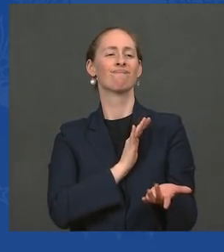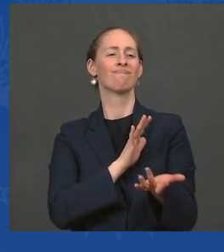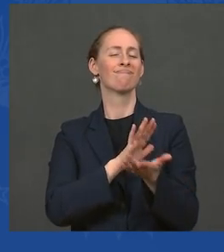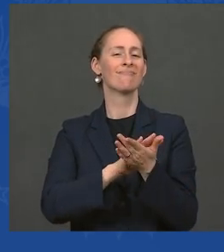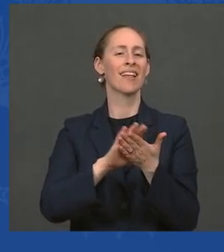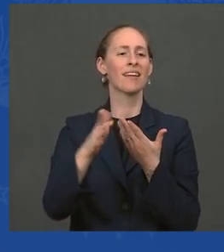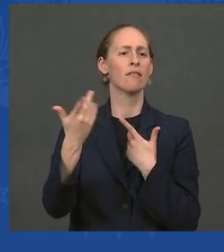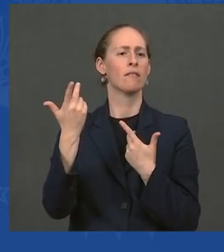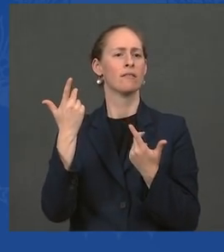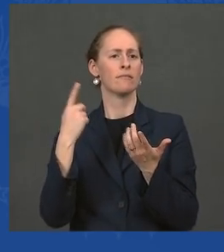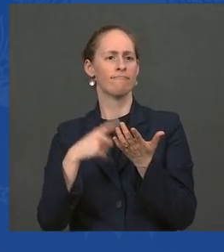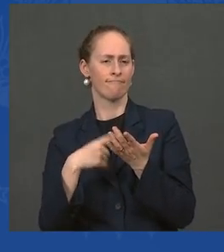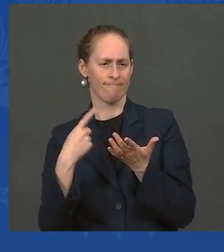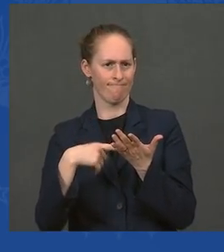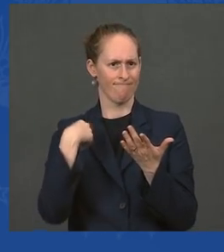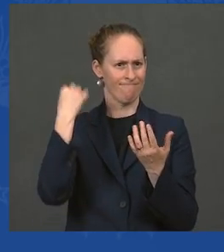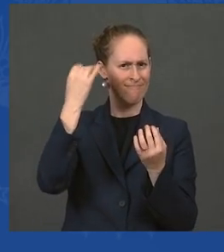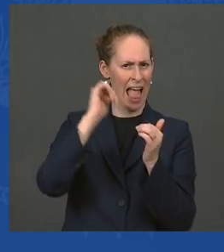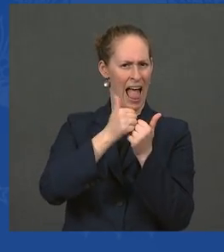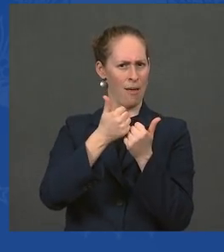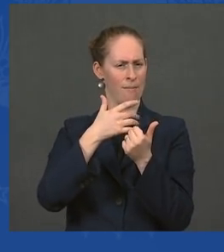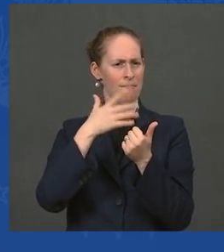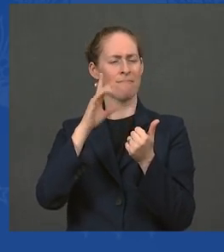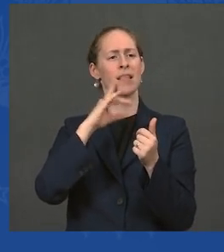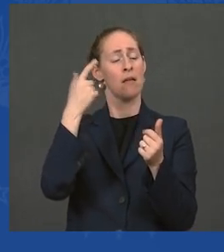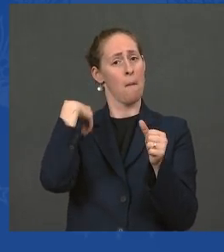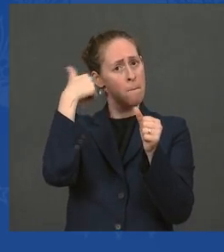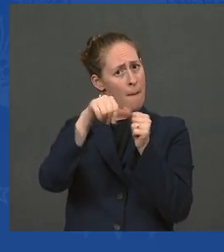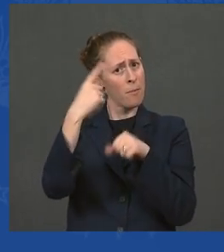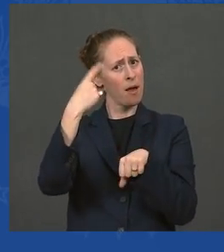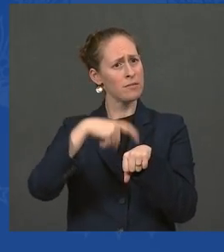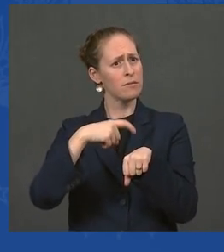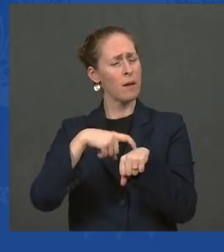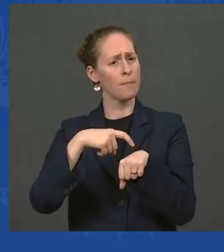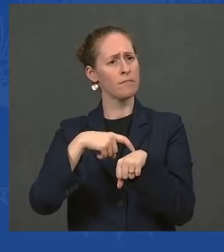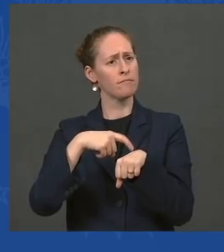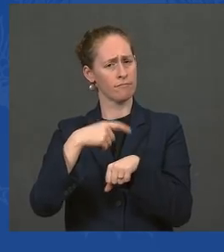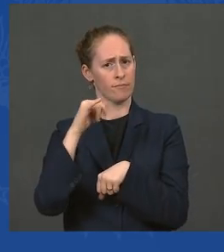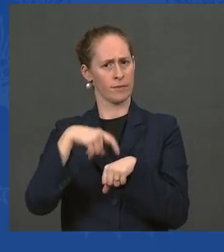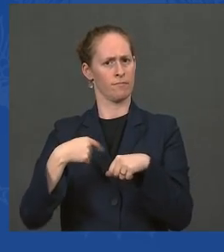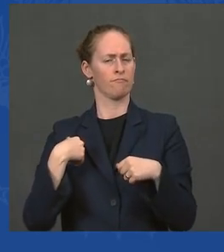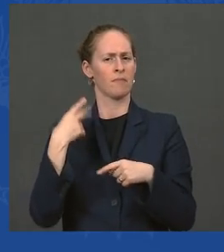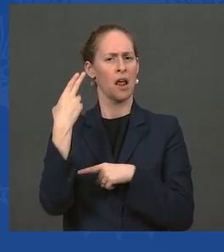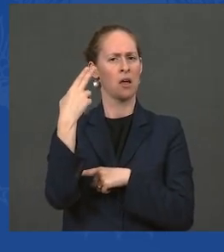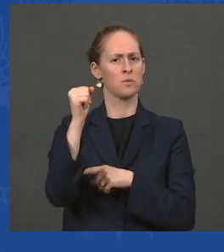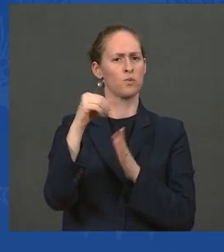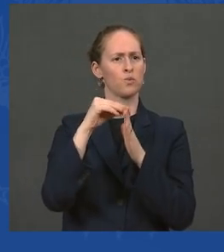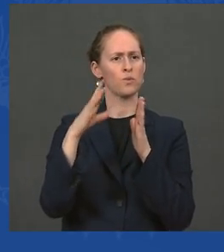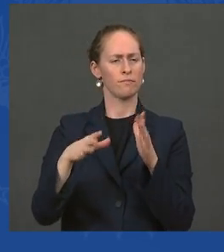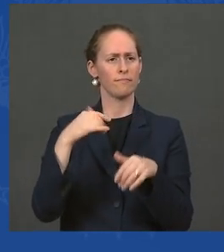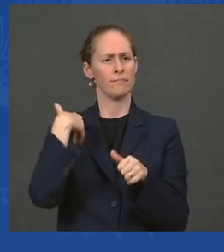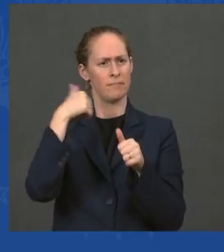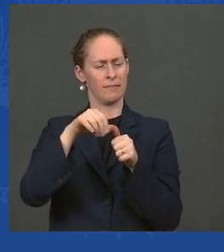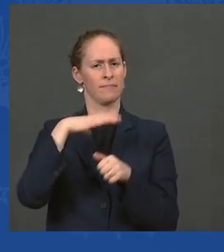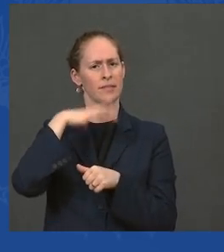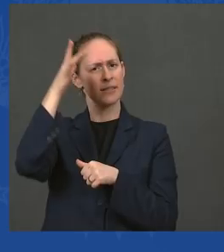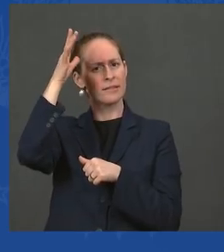But I remember one night -- I'm serious -- it was in high school. And Dad -- I could see -- I could feel my dad was restless. He was moving.